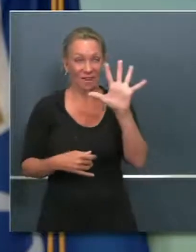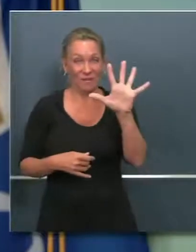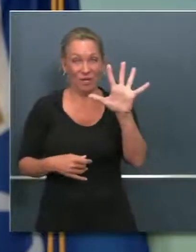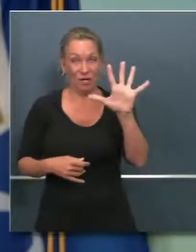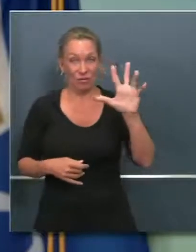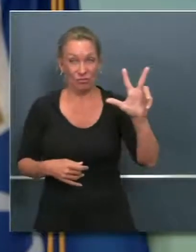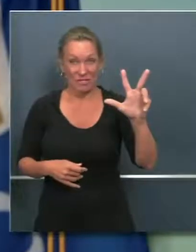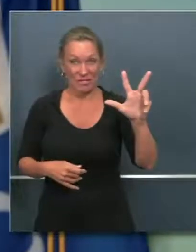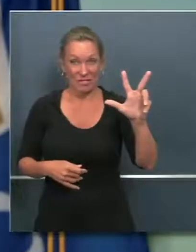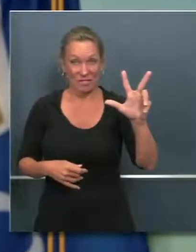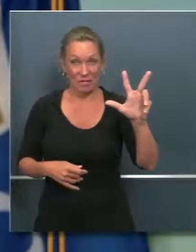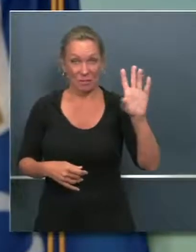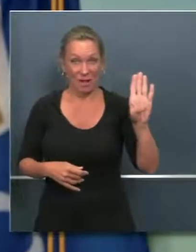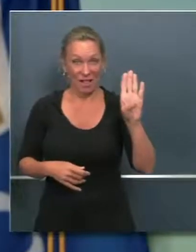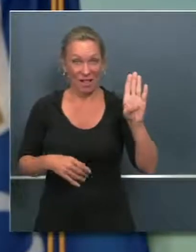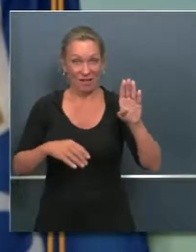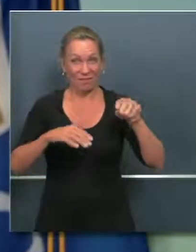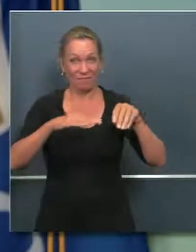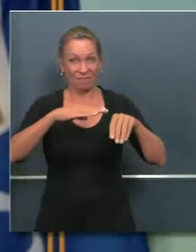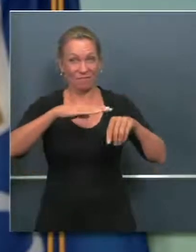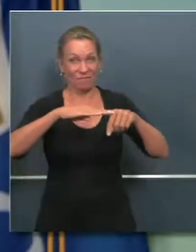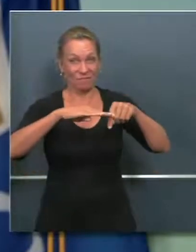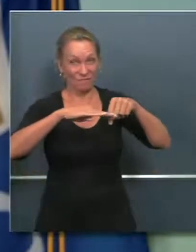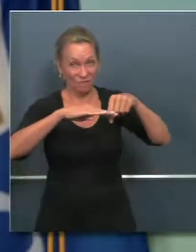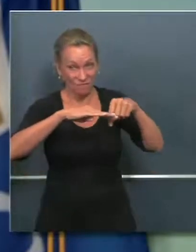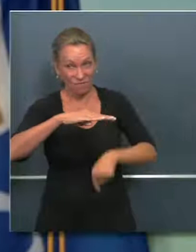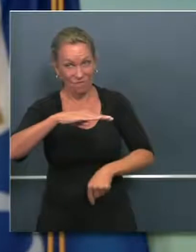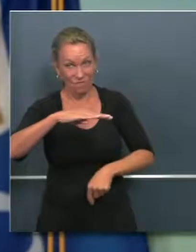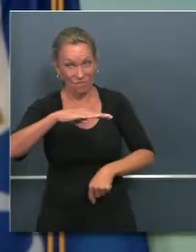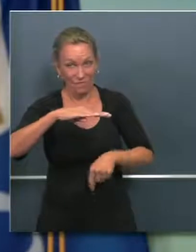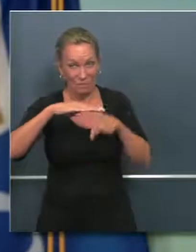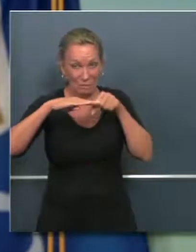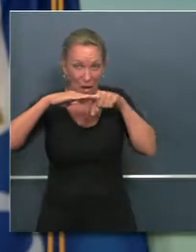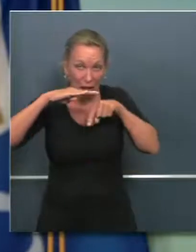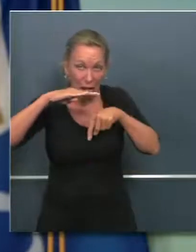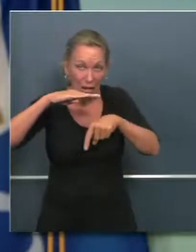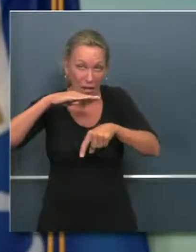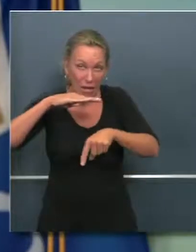three percent unemployment rate in the state of California so we're doing everything in our power